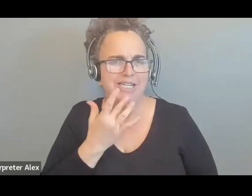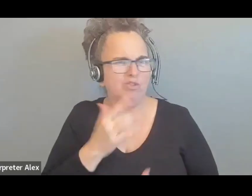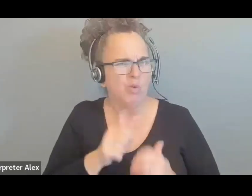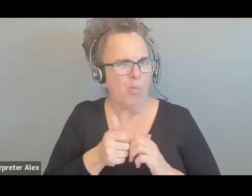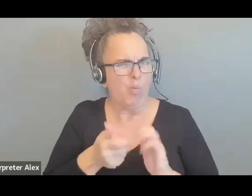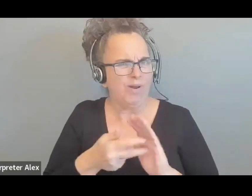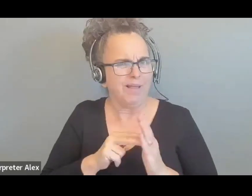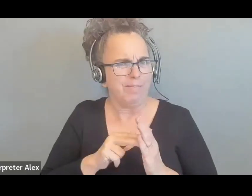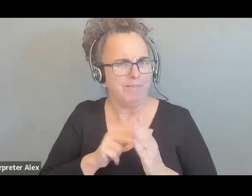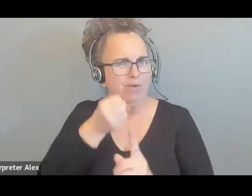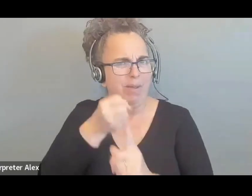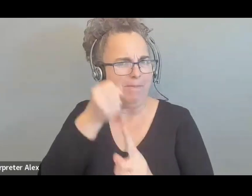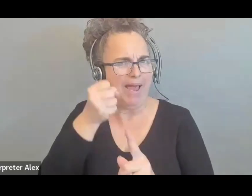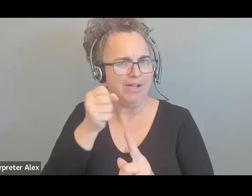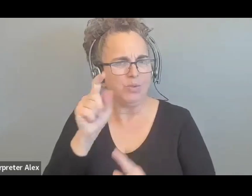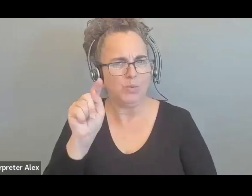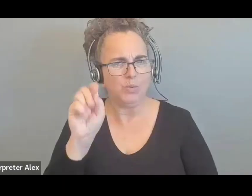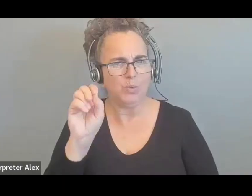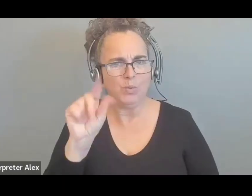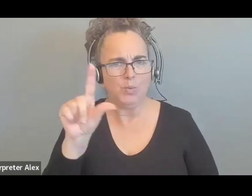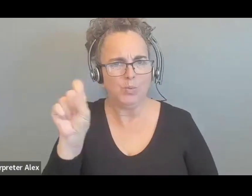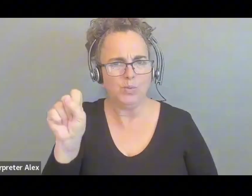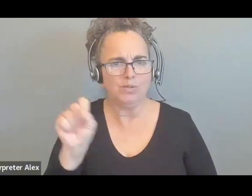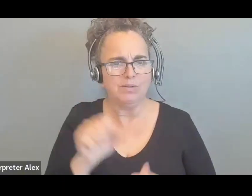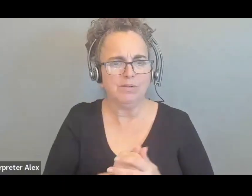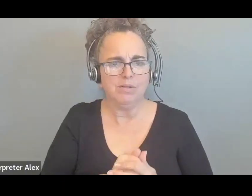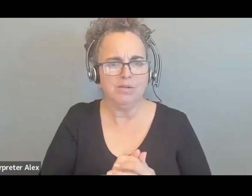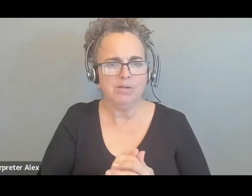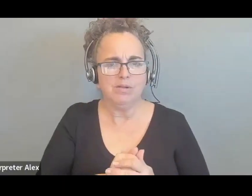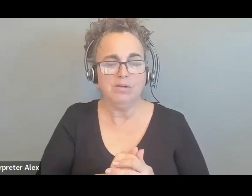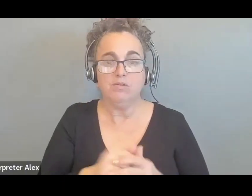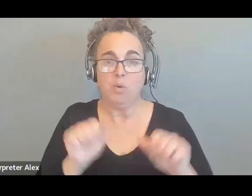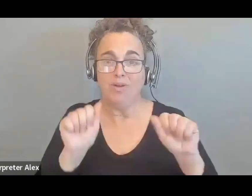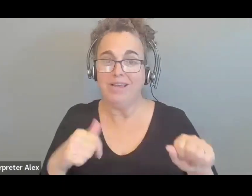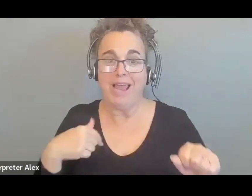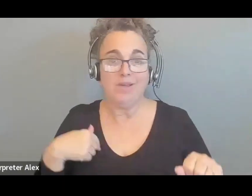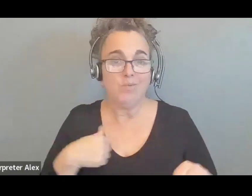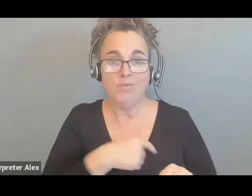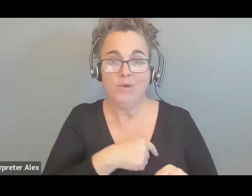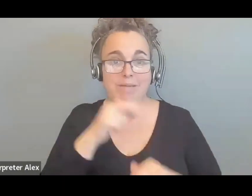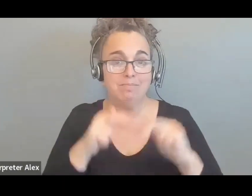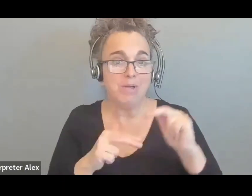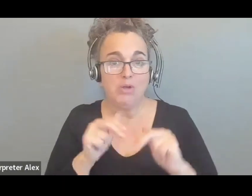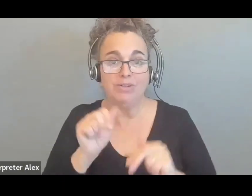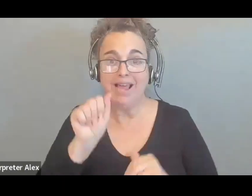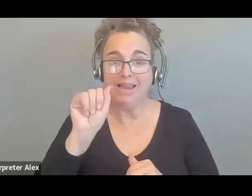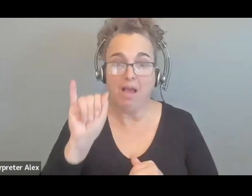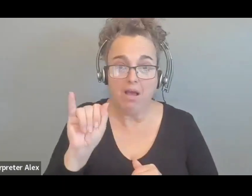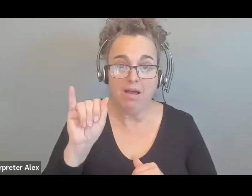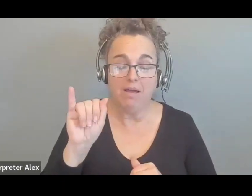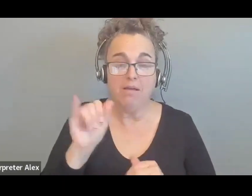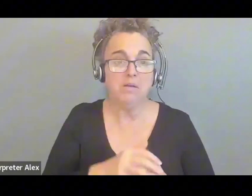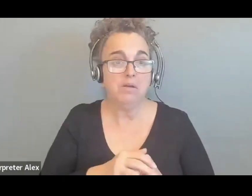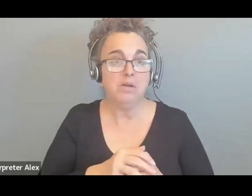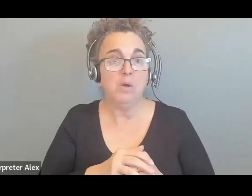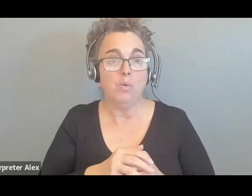I think there's a general question of can we build AI with deeper embedded accessibility